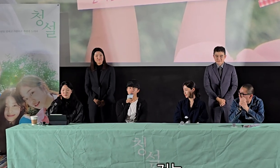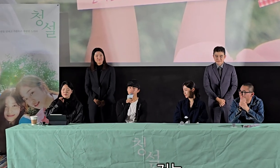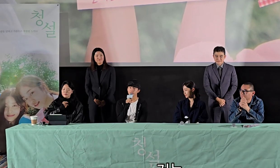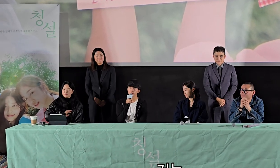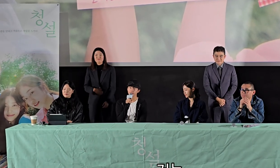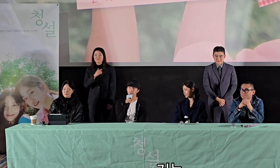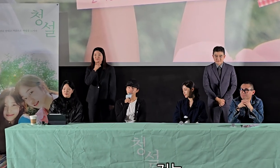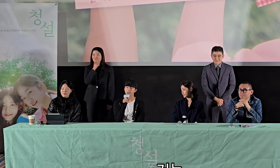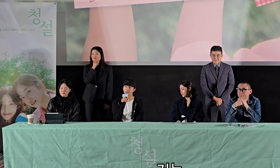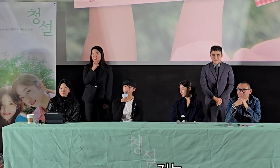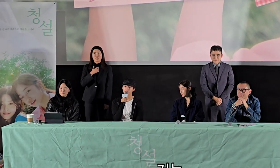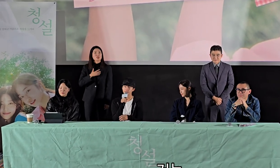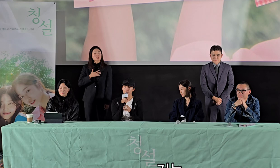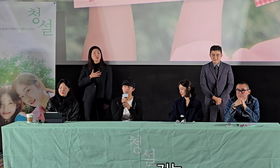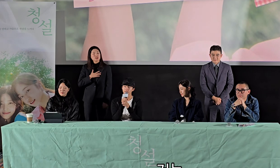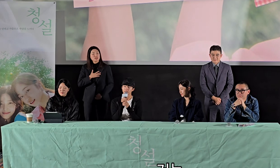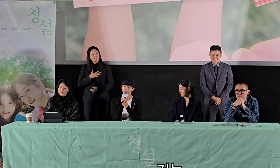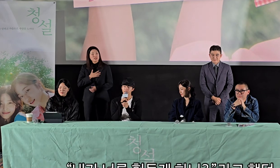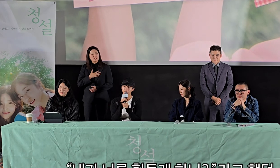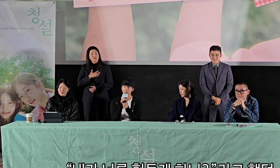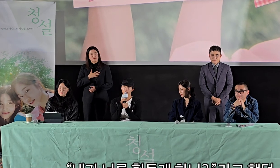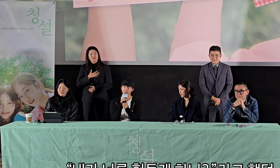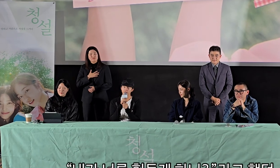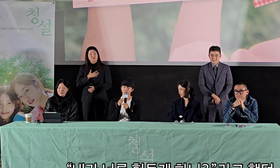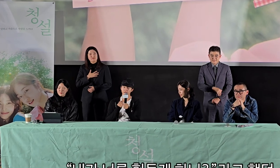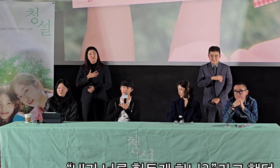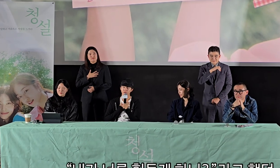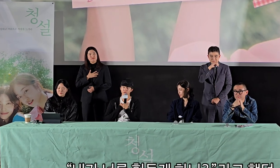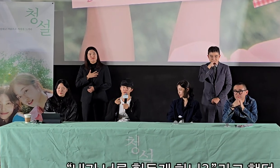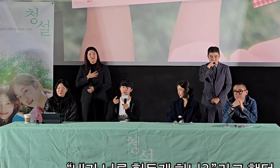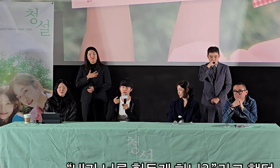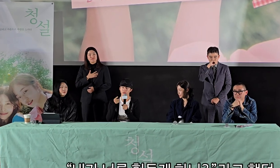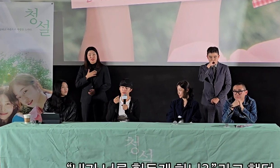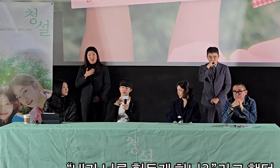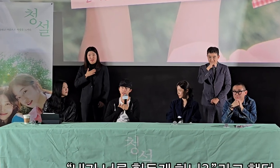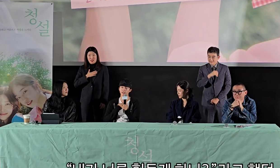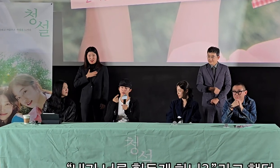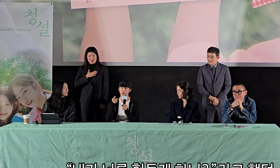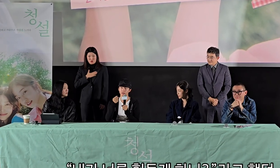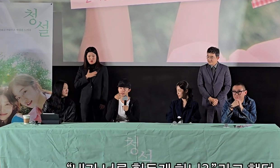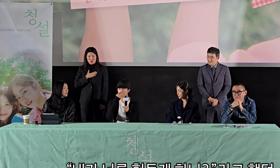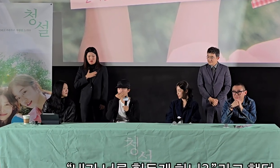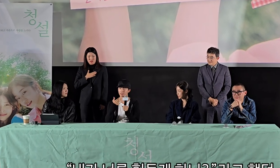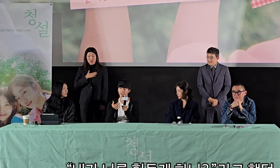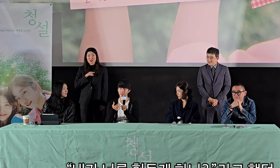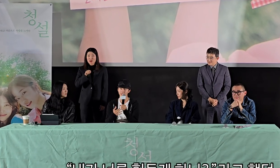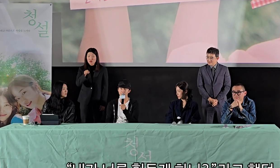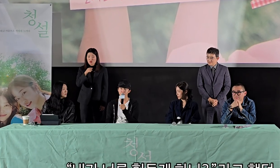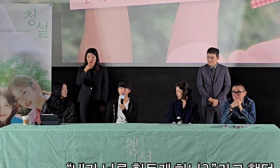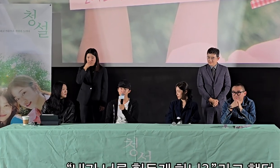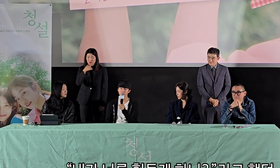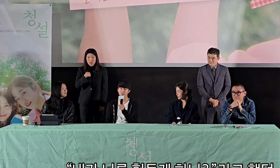I think the line, "Am I making it hard for you?"